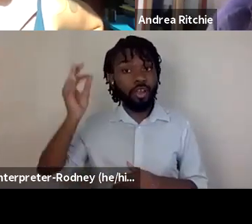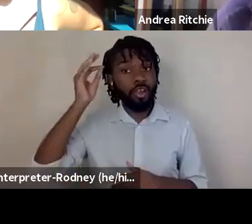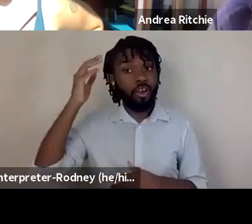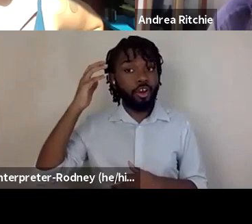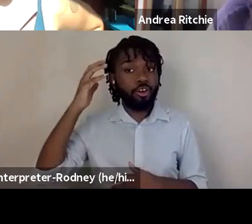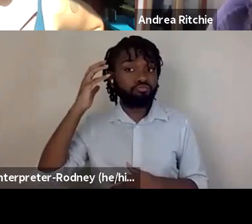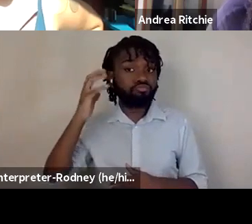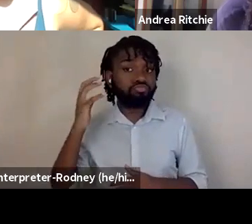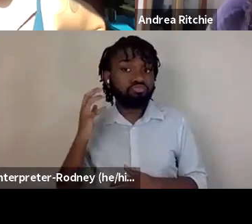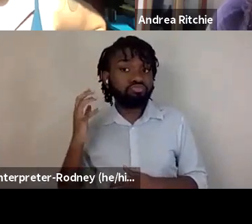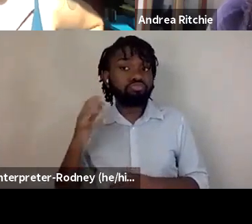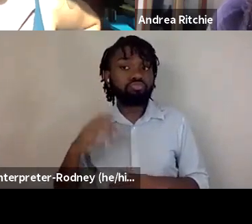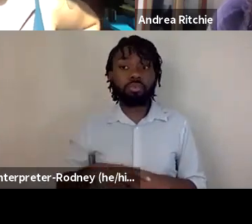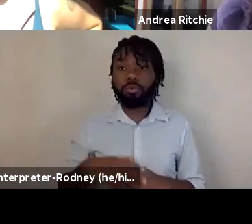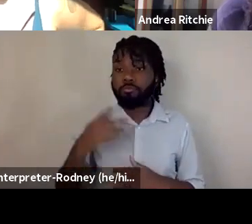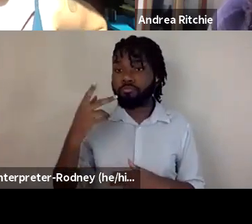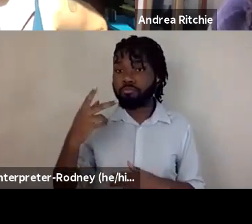and I'm wearing a brown sleepless top.